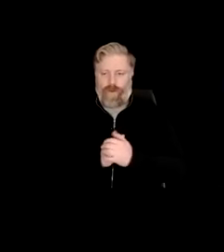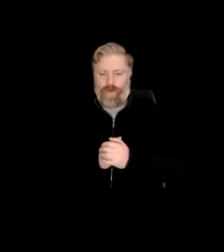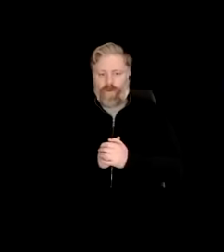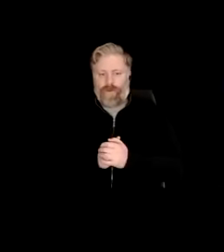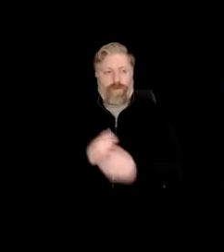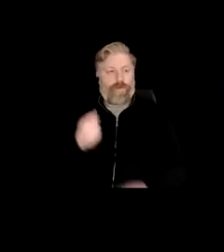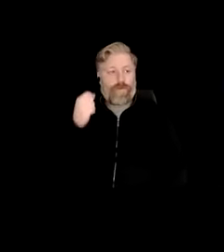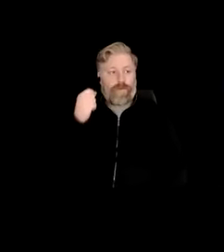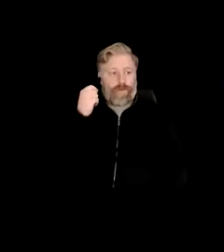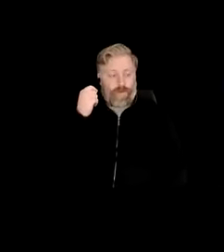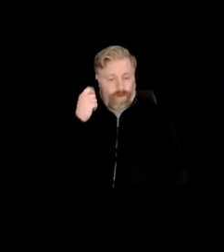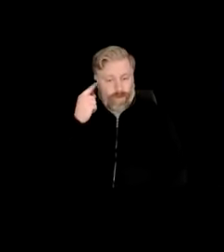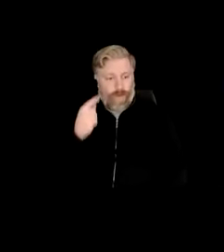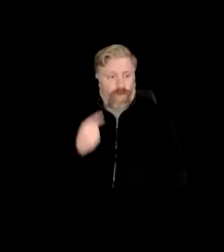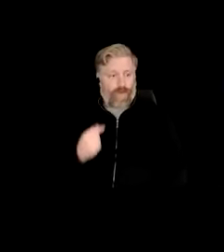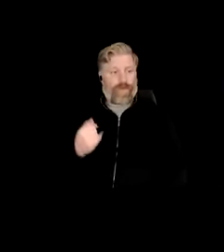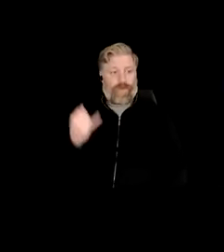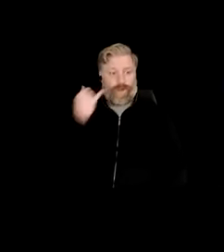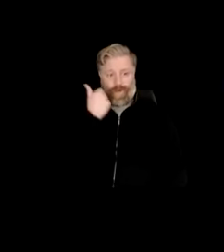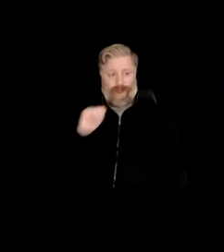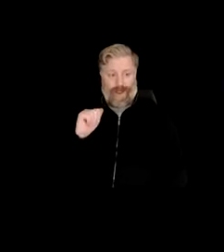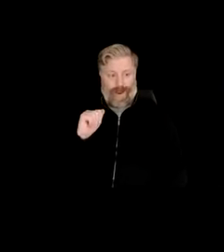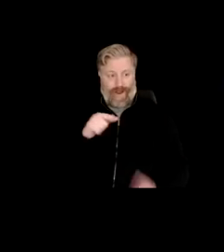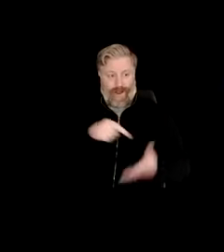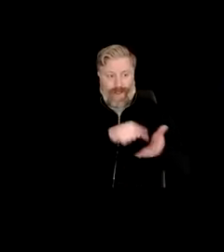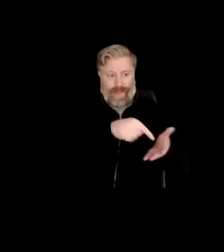they cannot appear on your new Arts Impact for Groups grant application.